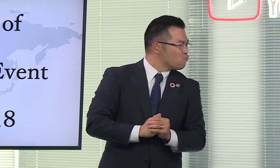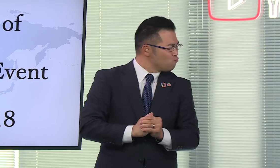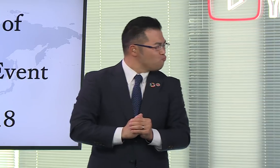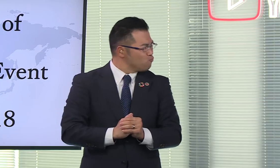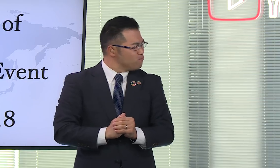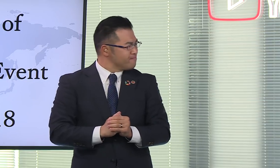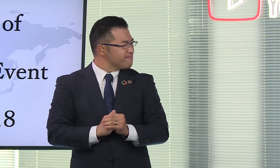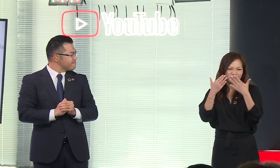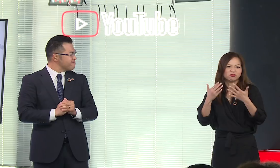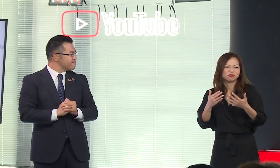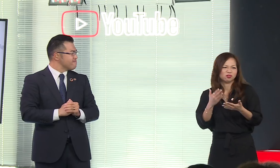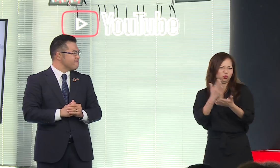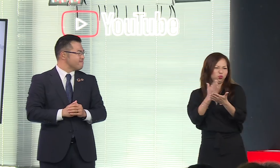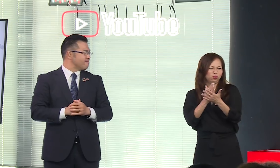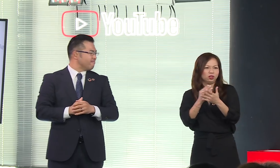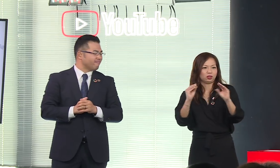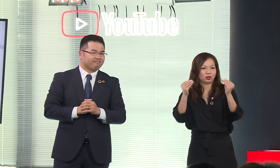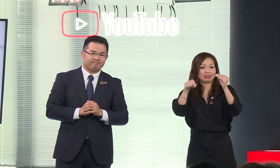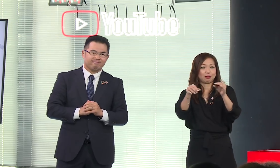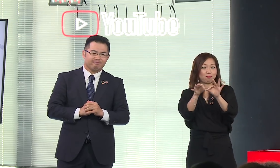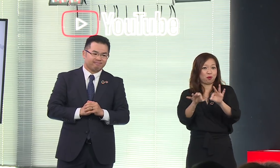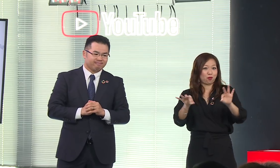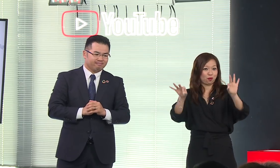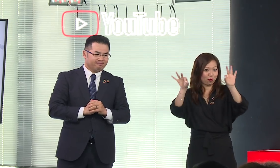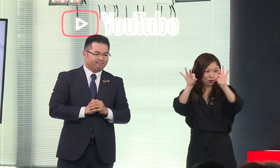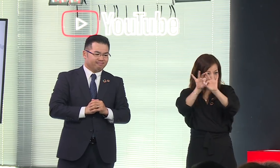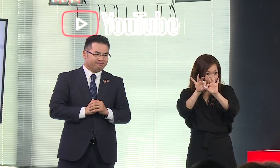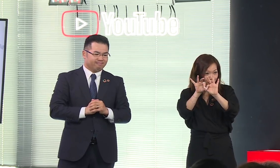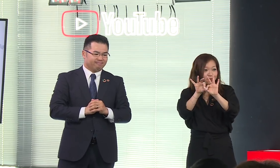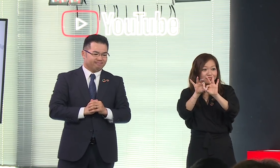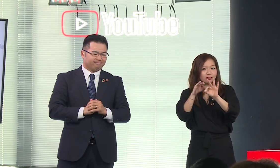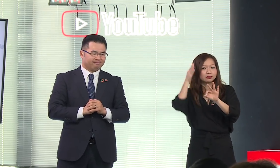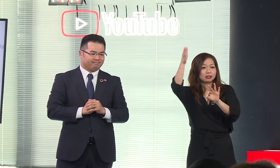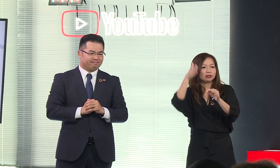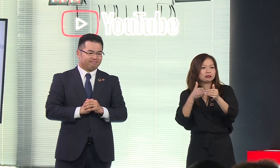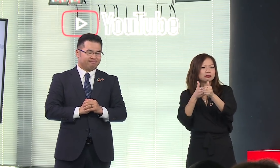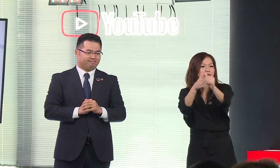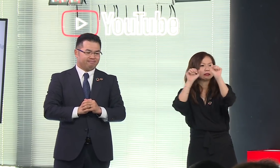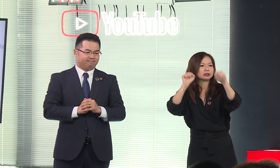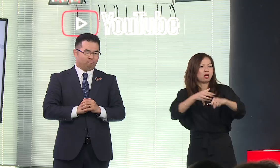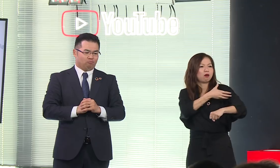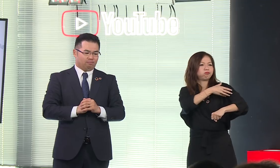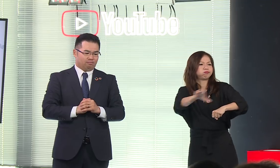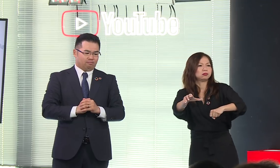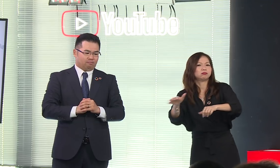people and we hope to have more interaction amongst them and develop a stronger tie, a stronger bond within the